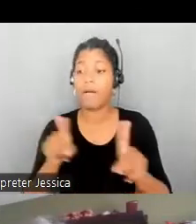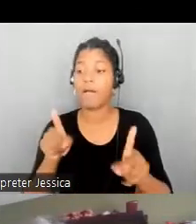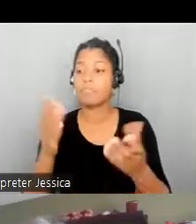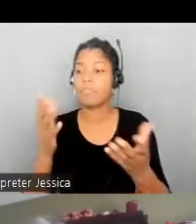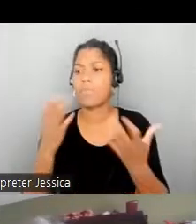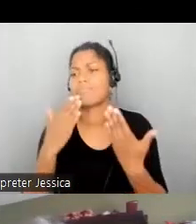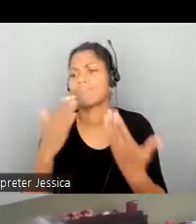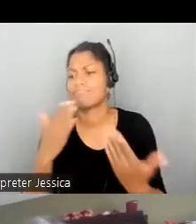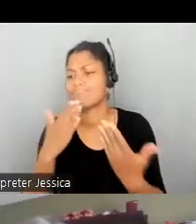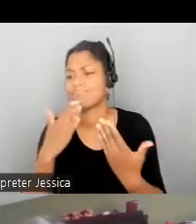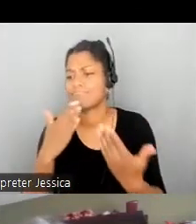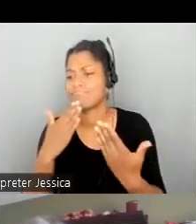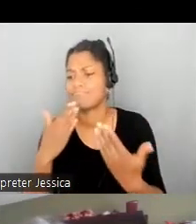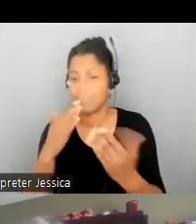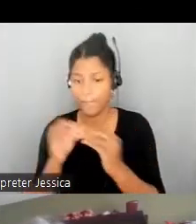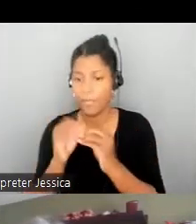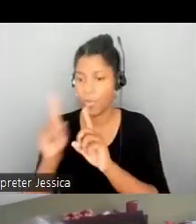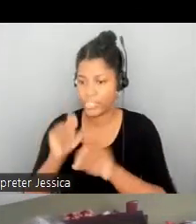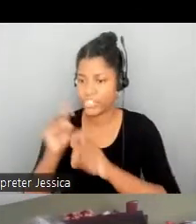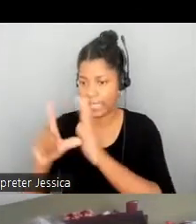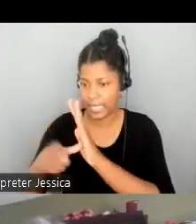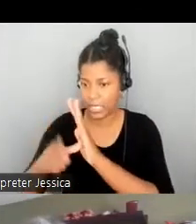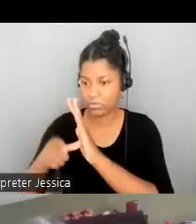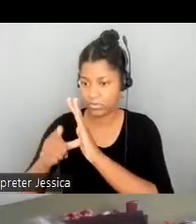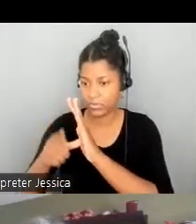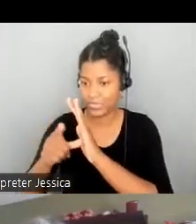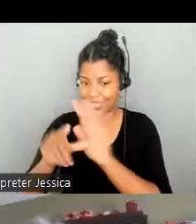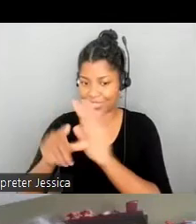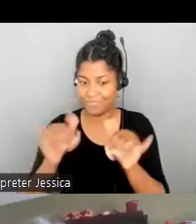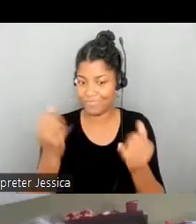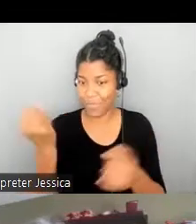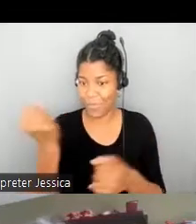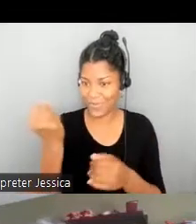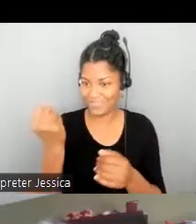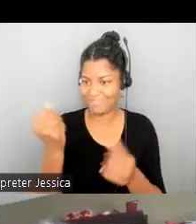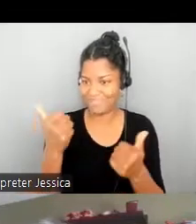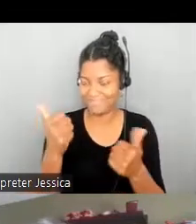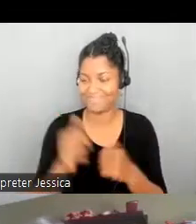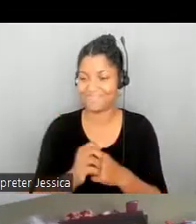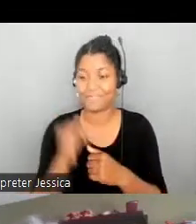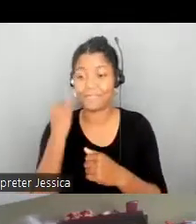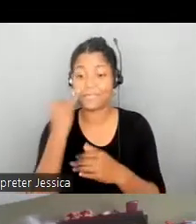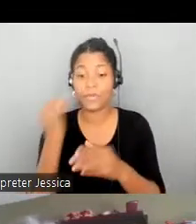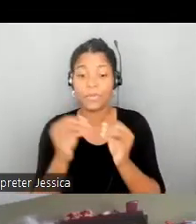We will take more questions later so everybody stay and if you have more questions put them